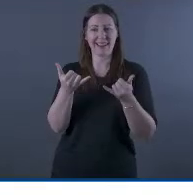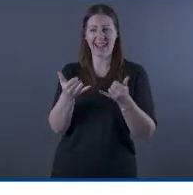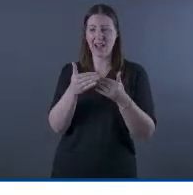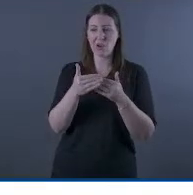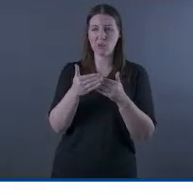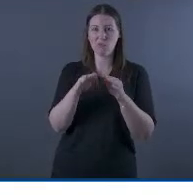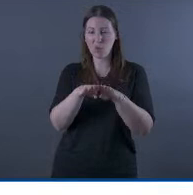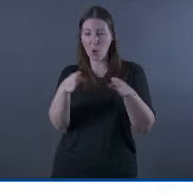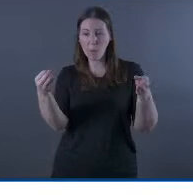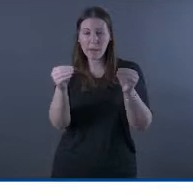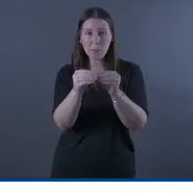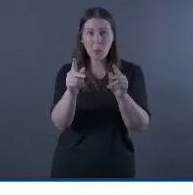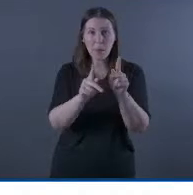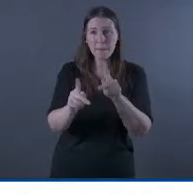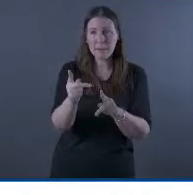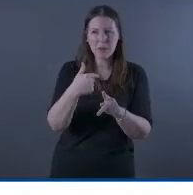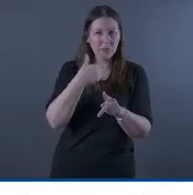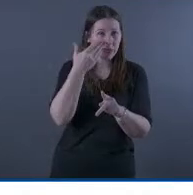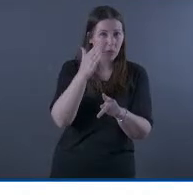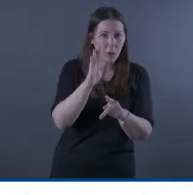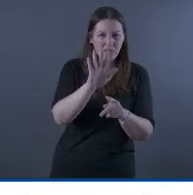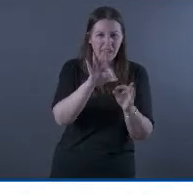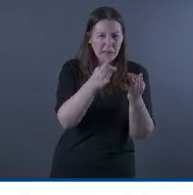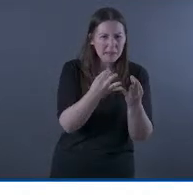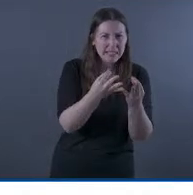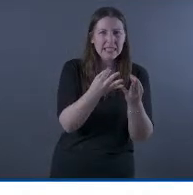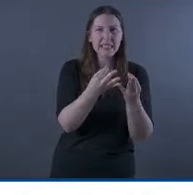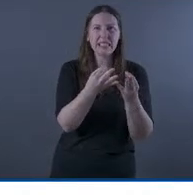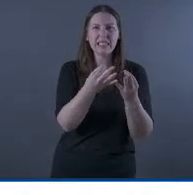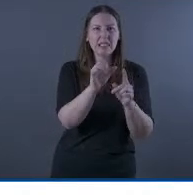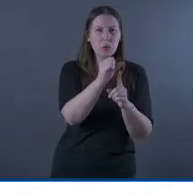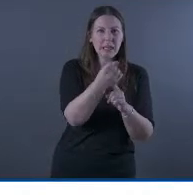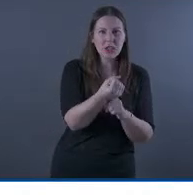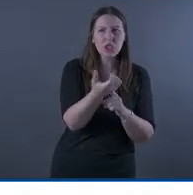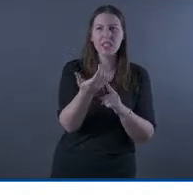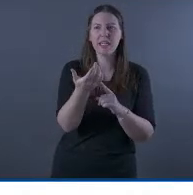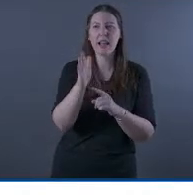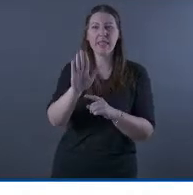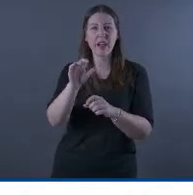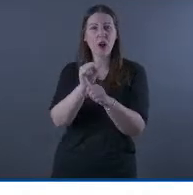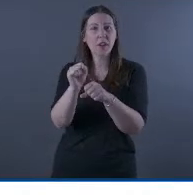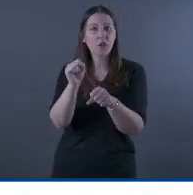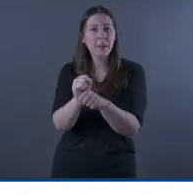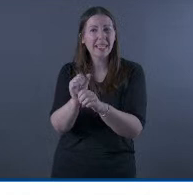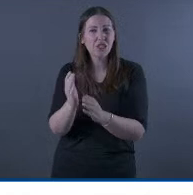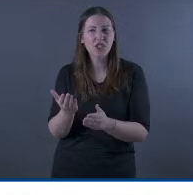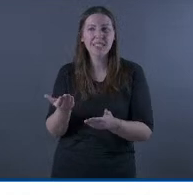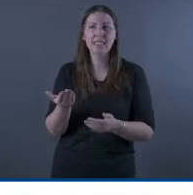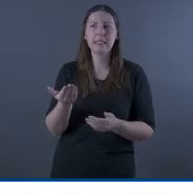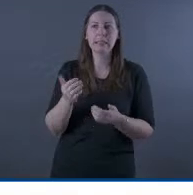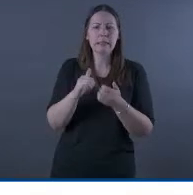what their family status is. And we've been having a real hard time getting people by calling them.